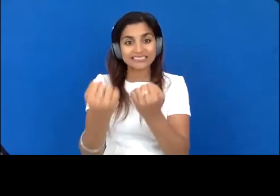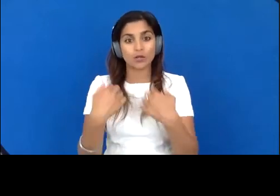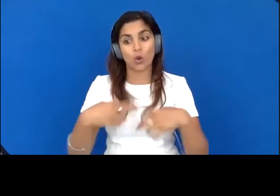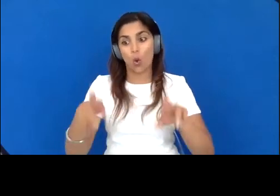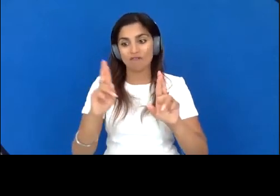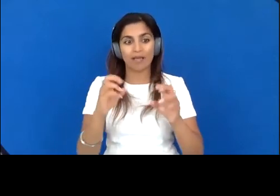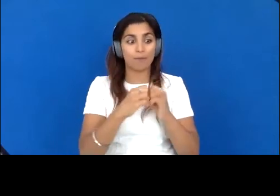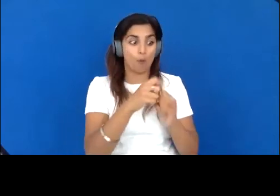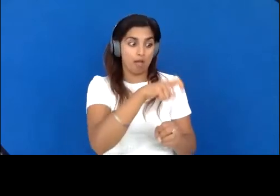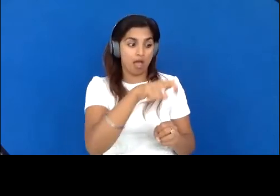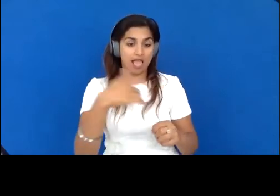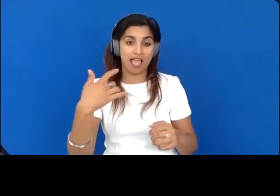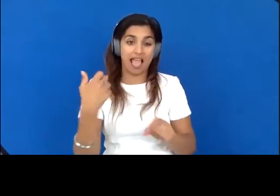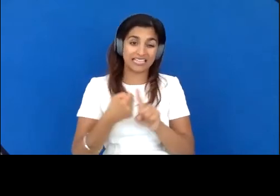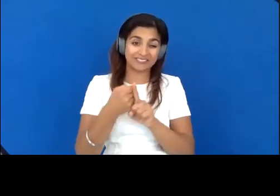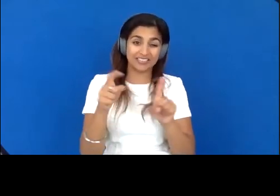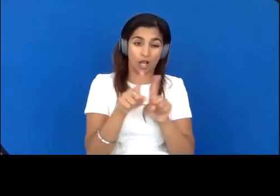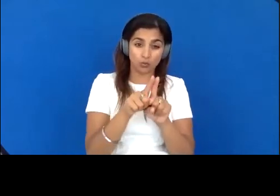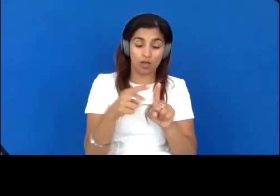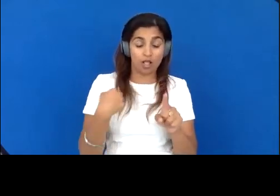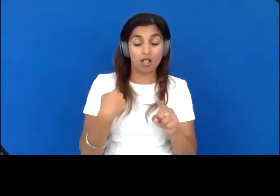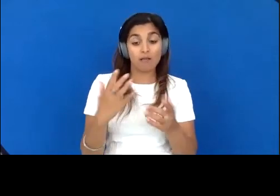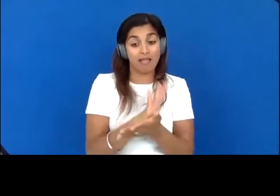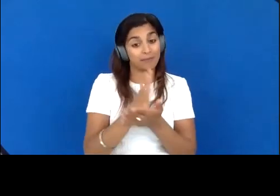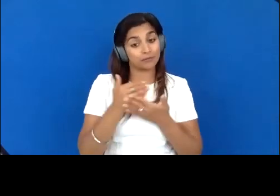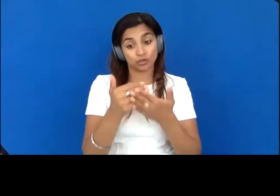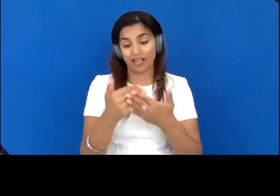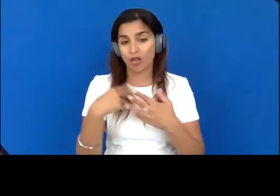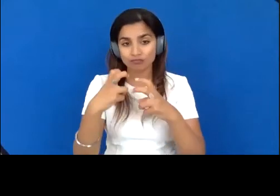well as to share the citations and specifics of my arguments to my first